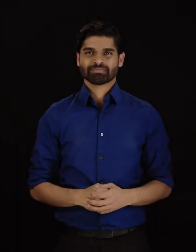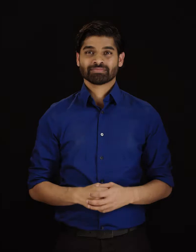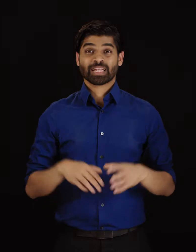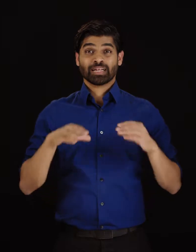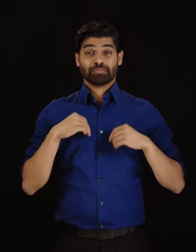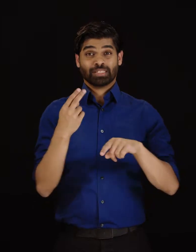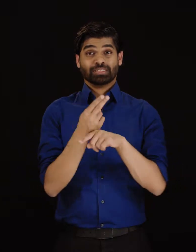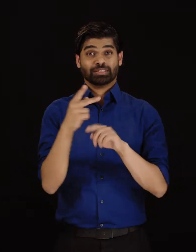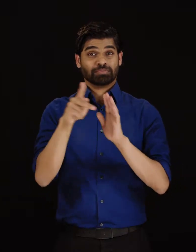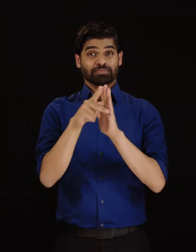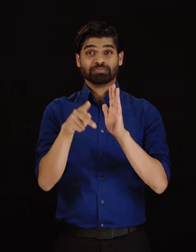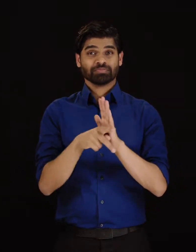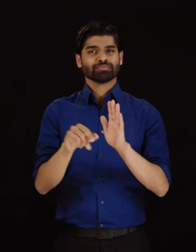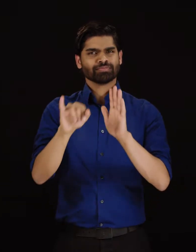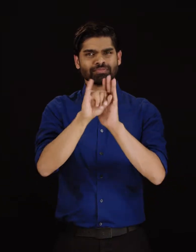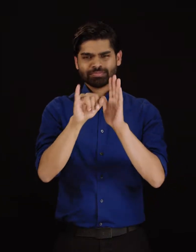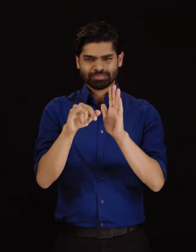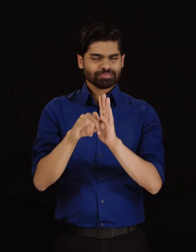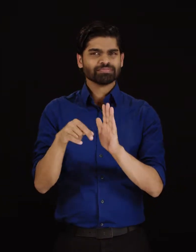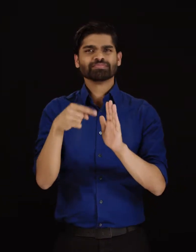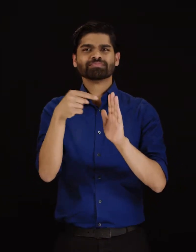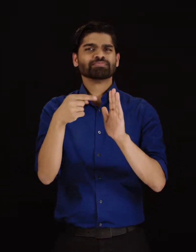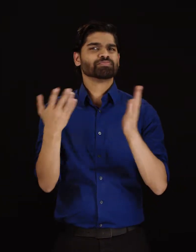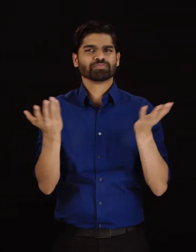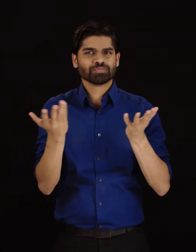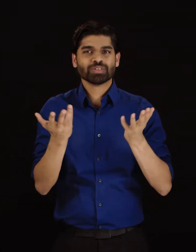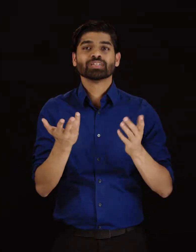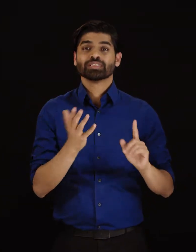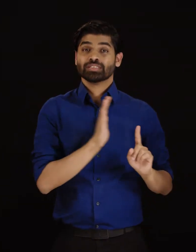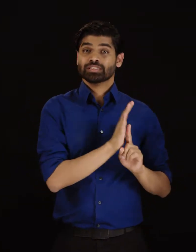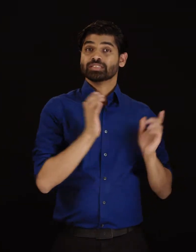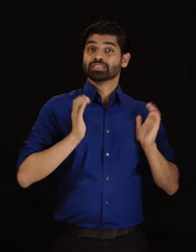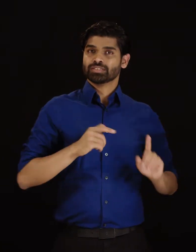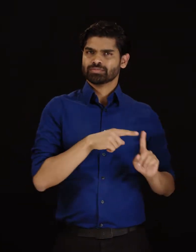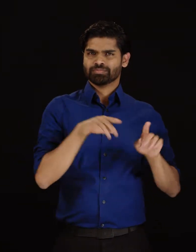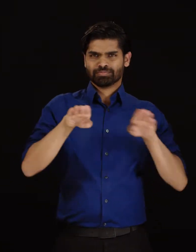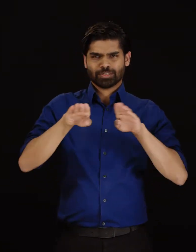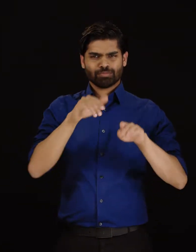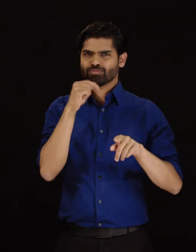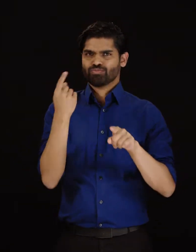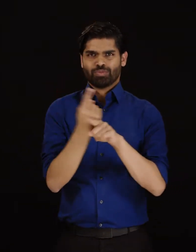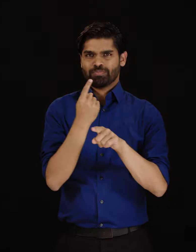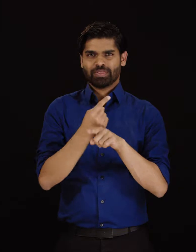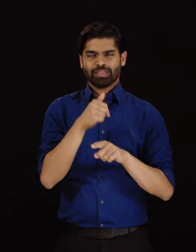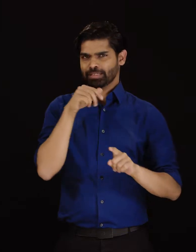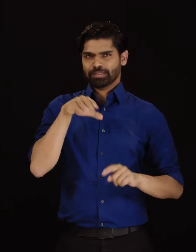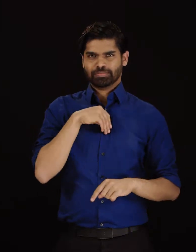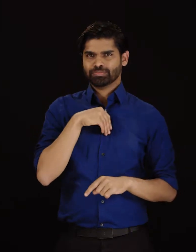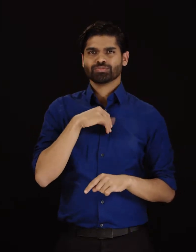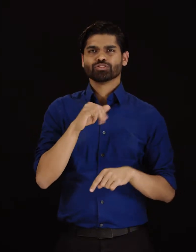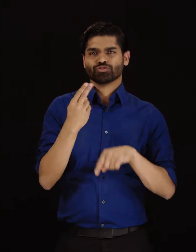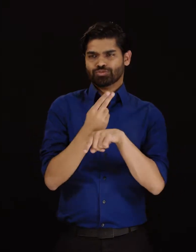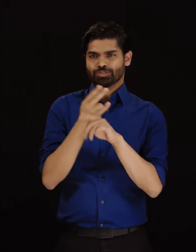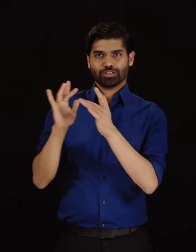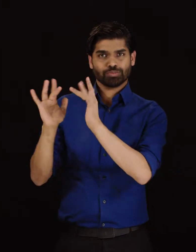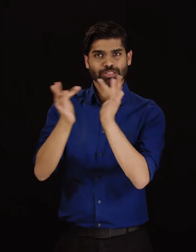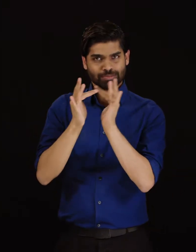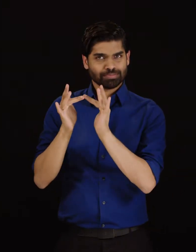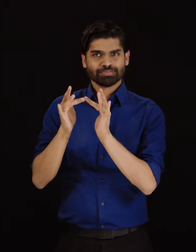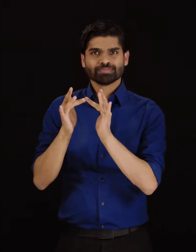An Acceptable Use Policy identifies what is considered to be unacceptable use of the wireless provider’s services and the